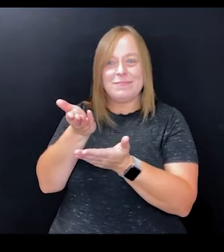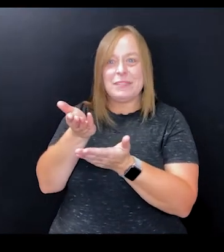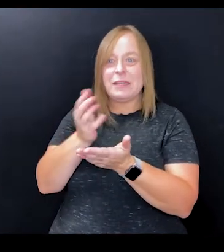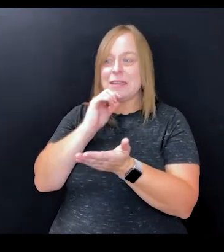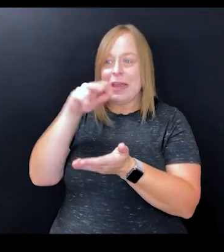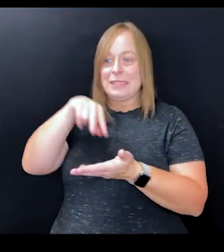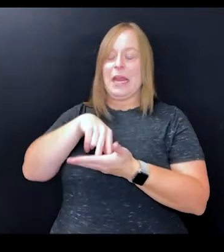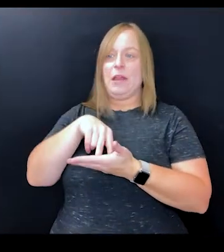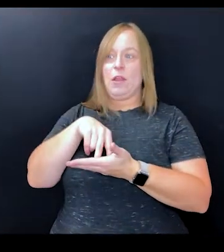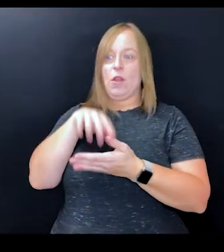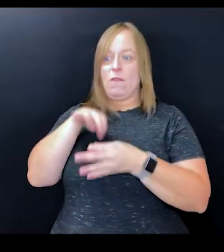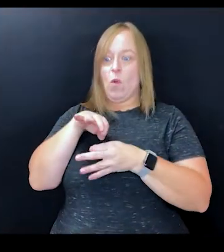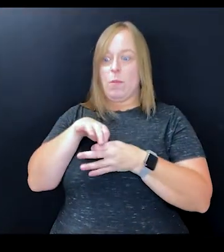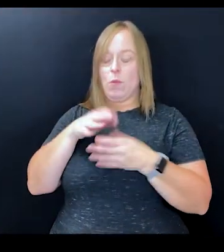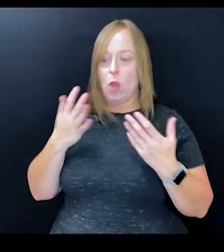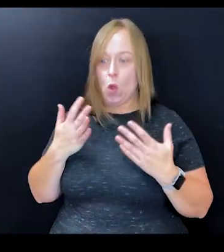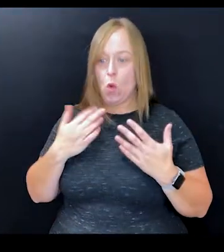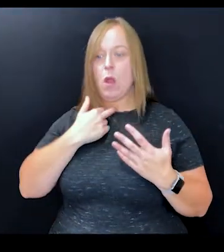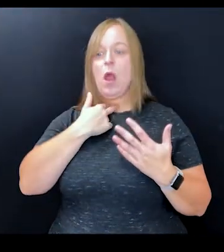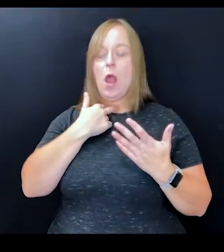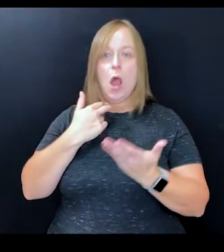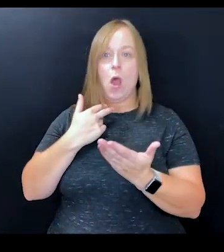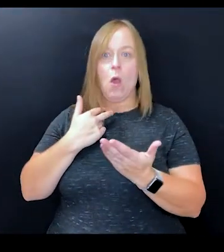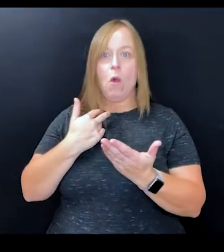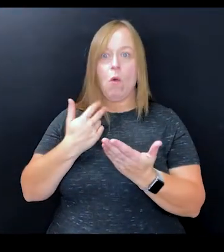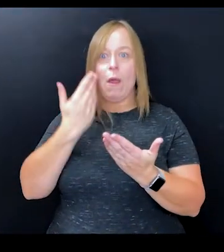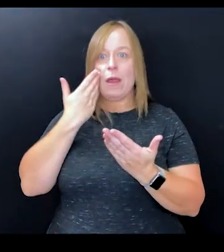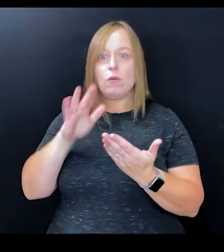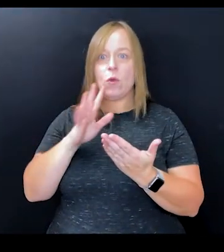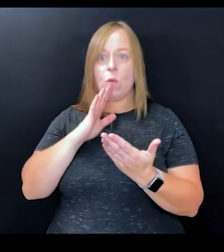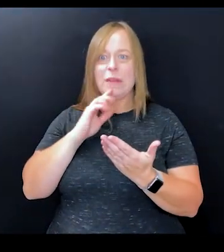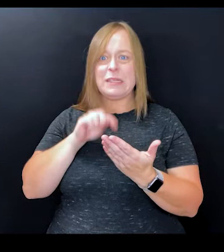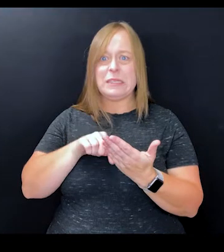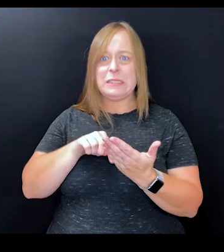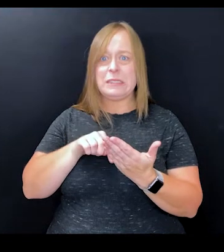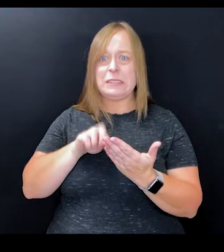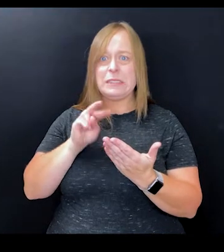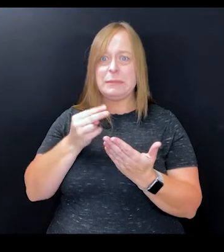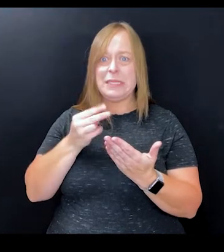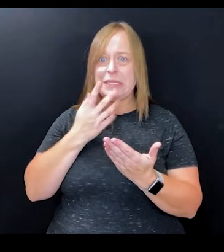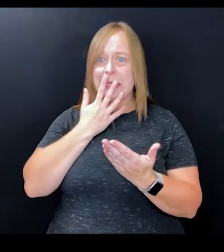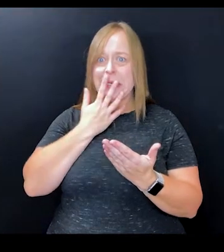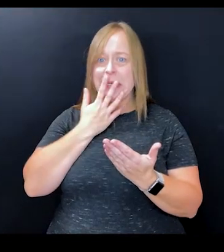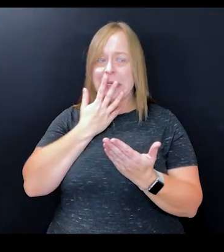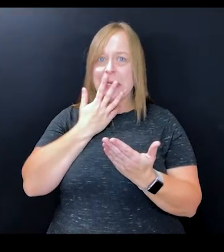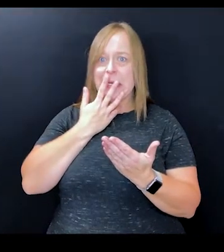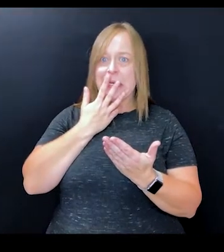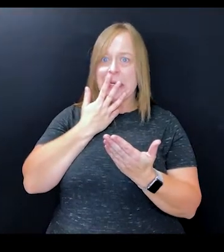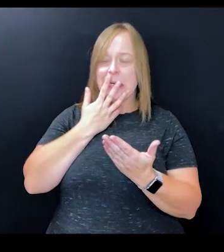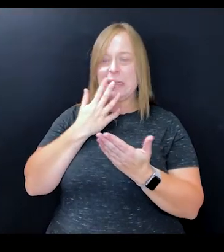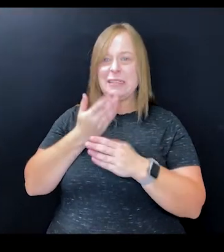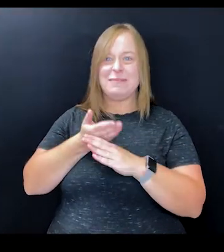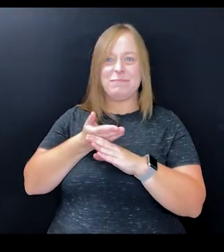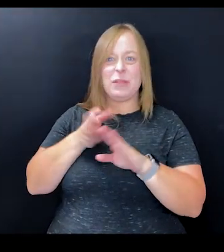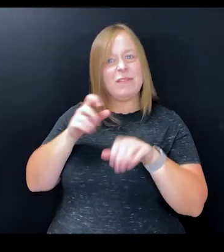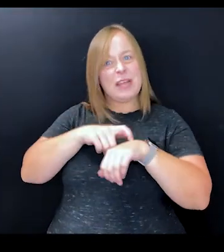And you're not standing there in the voting booth thinking, oh, I haven't, I don't, I'm not sure what this, this is, and you have the time to do it beforehand.